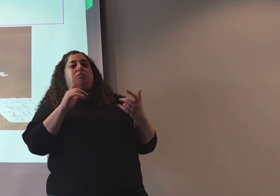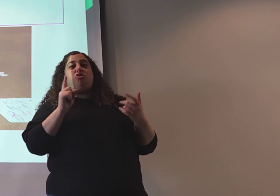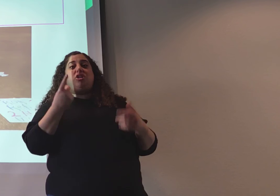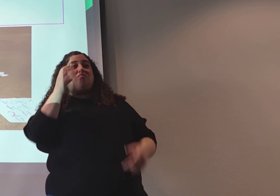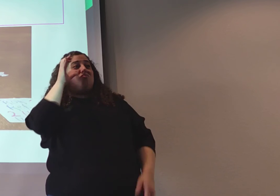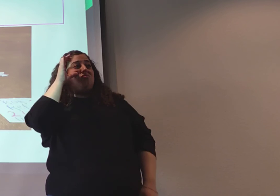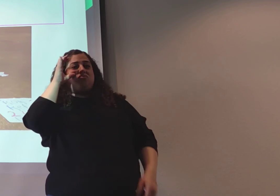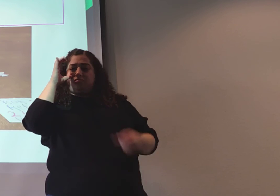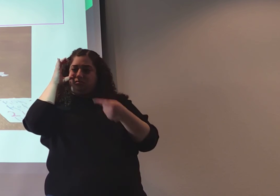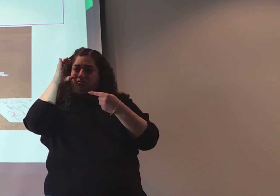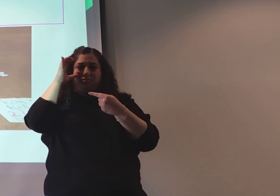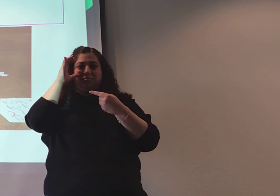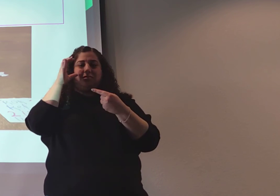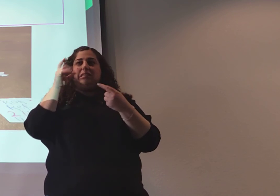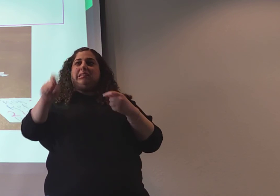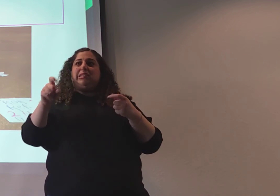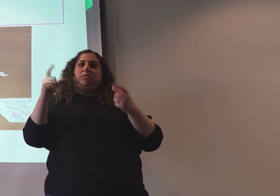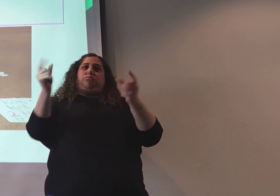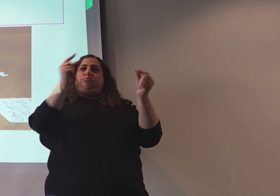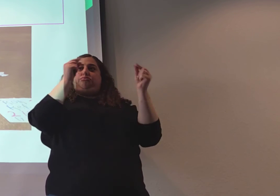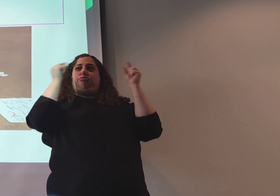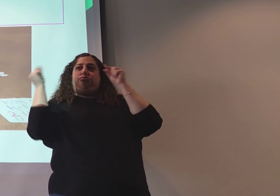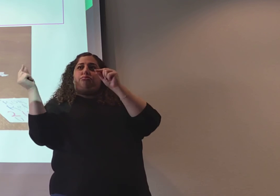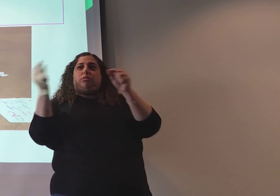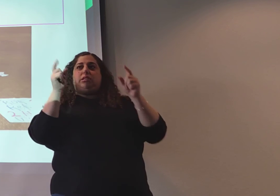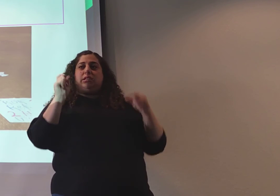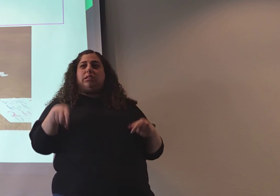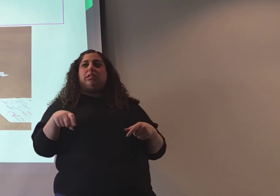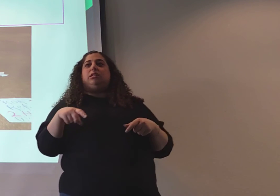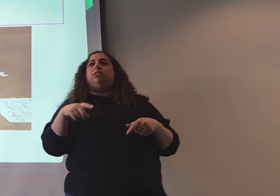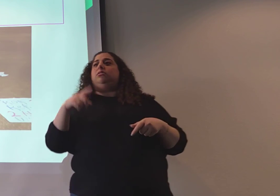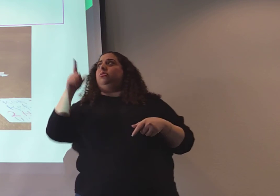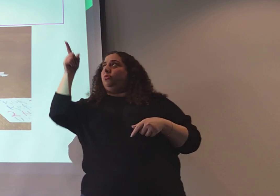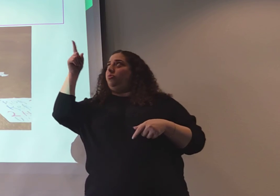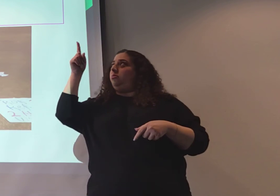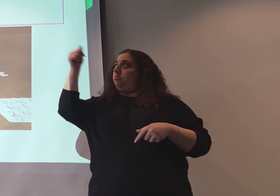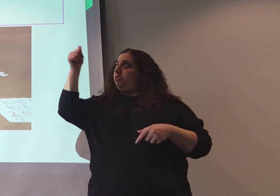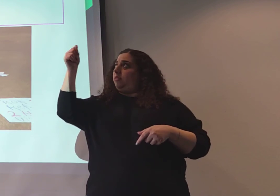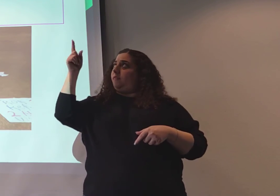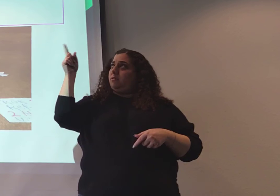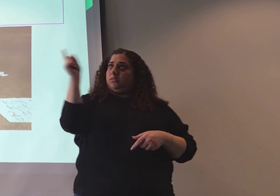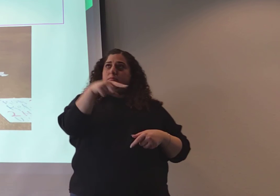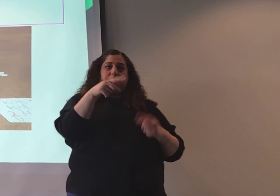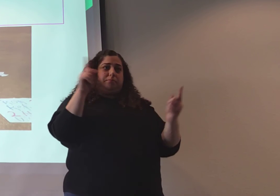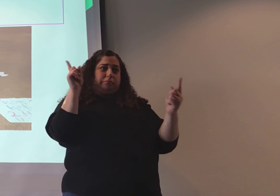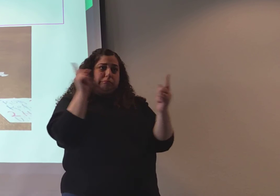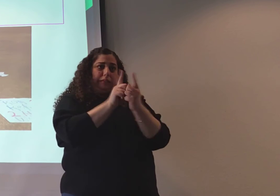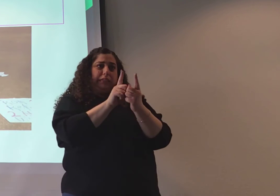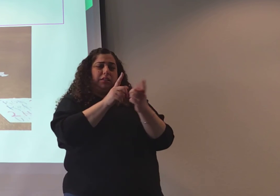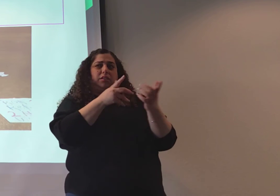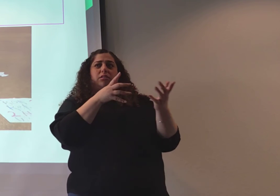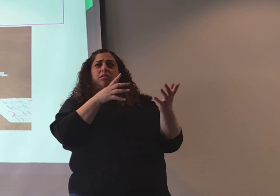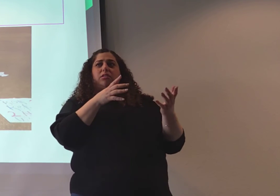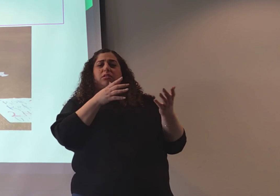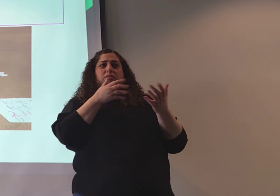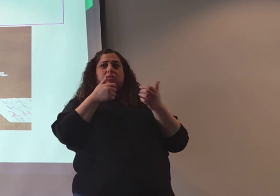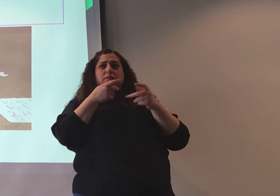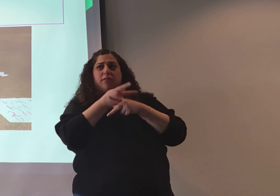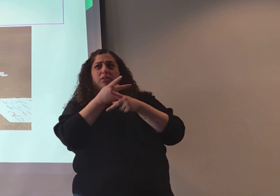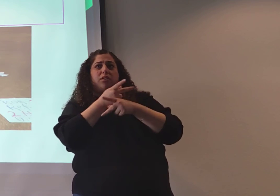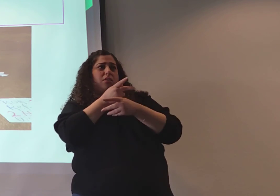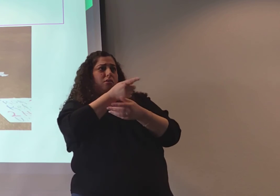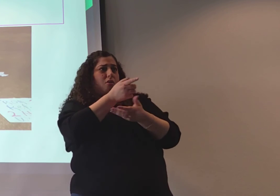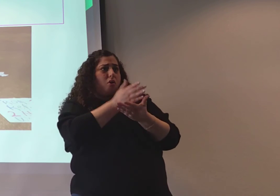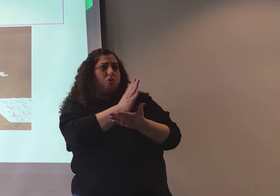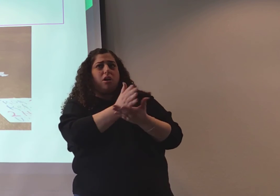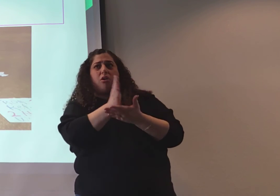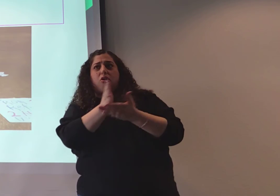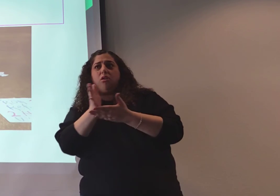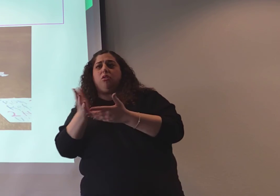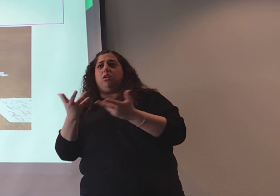We know that this and this, and they know rights or whatever, but at least we need for